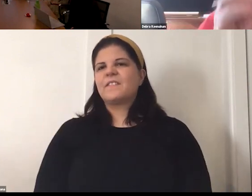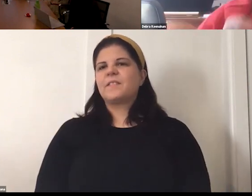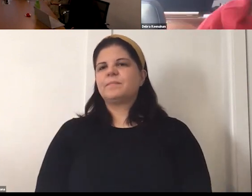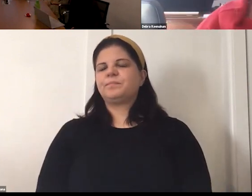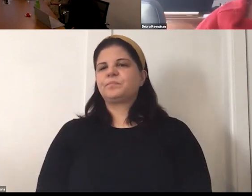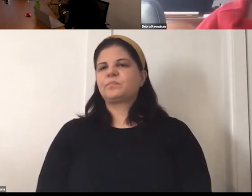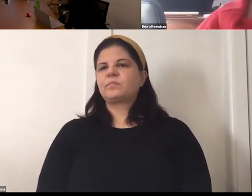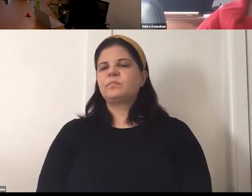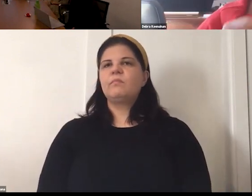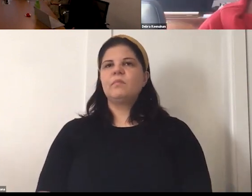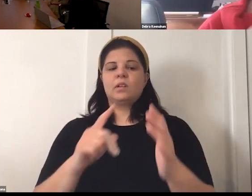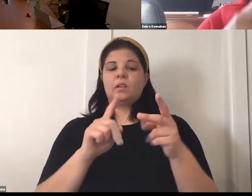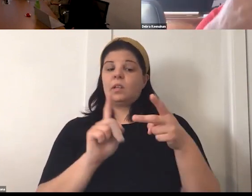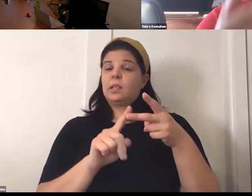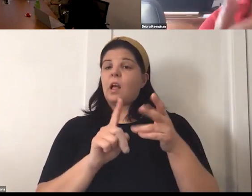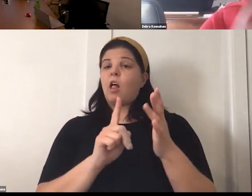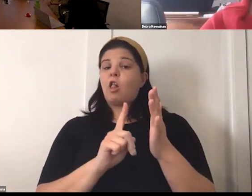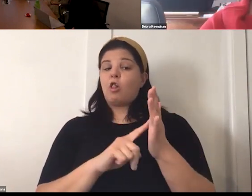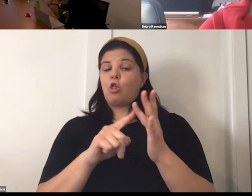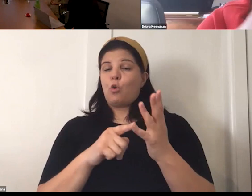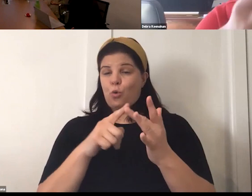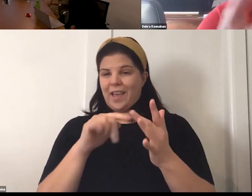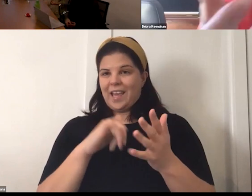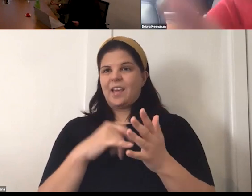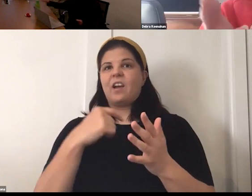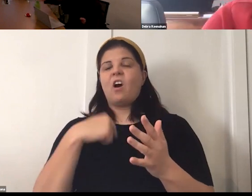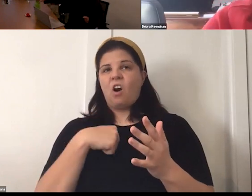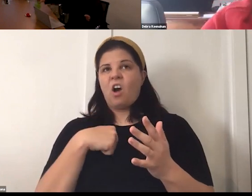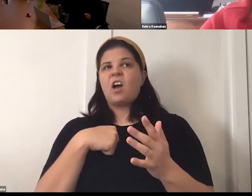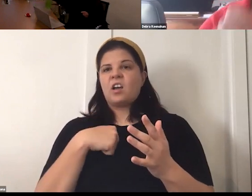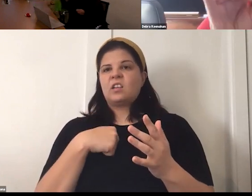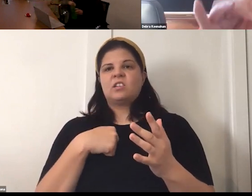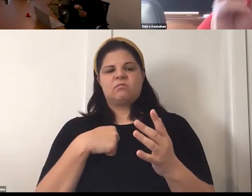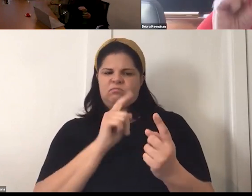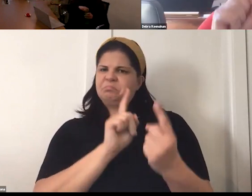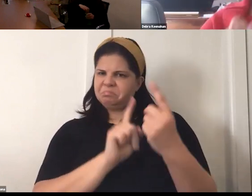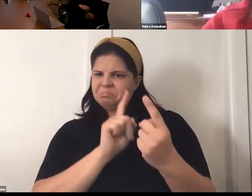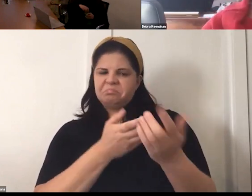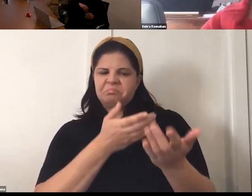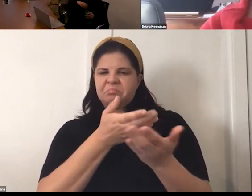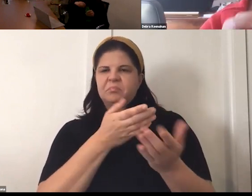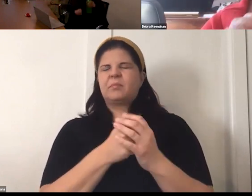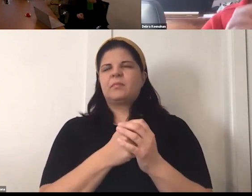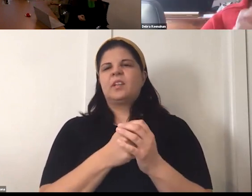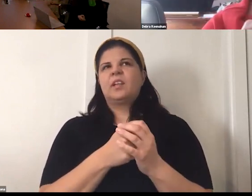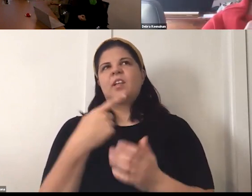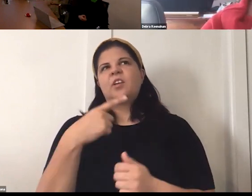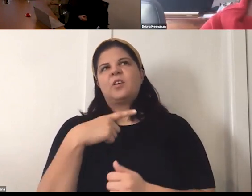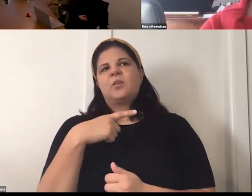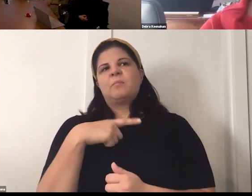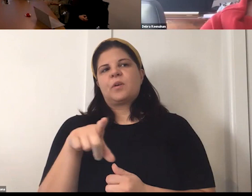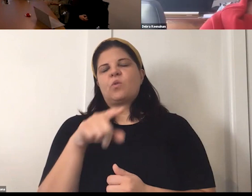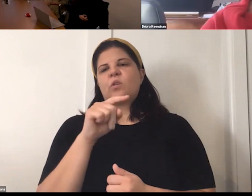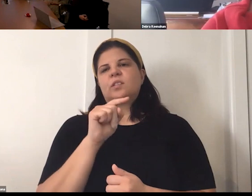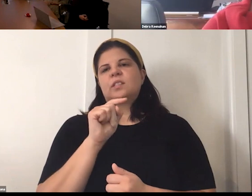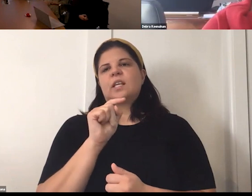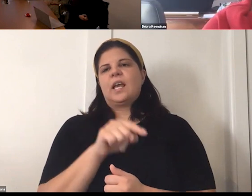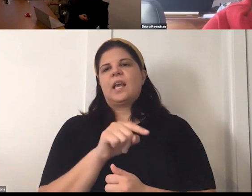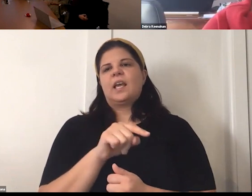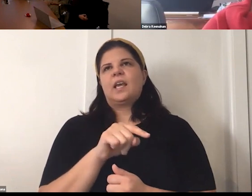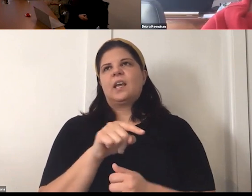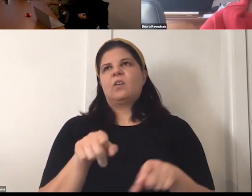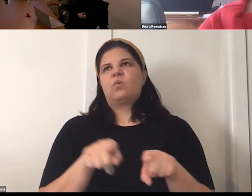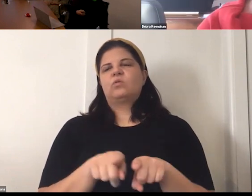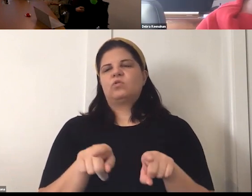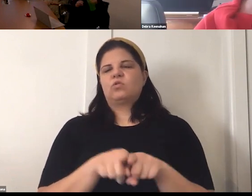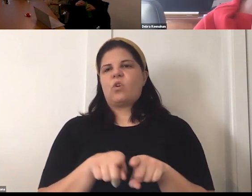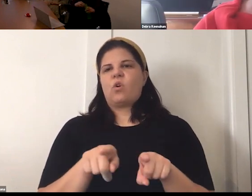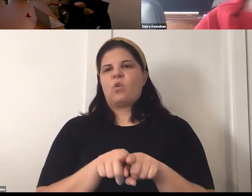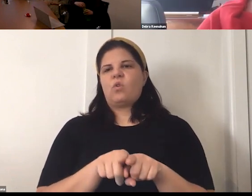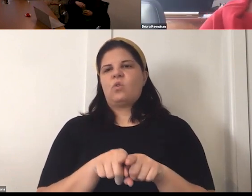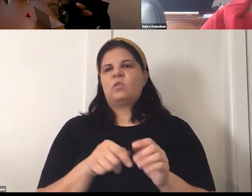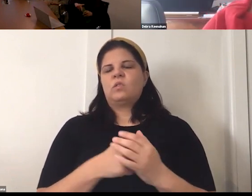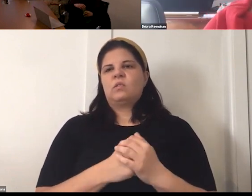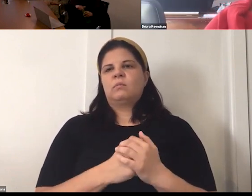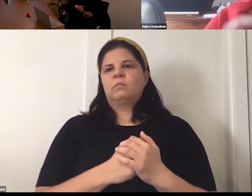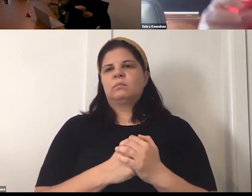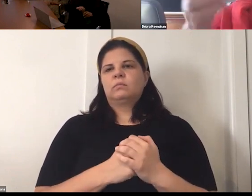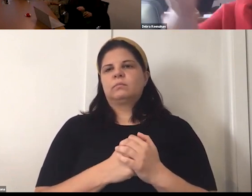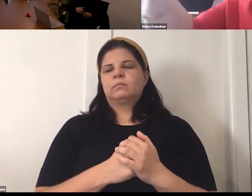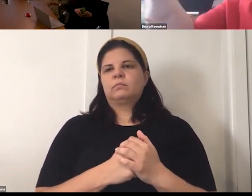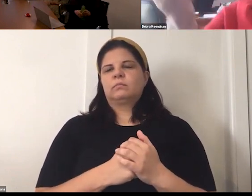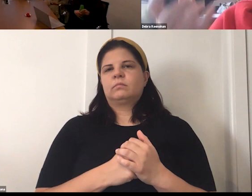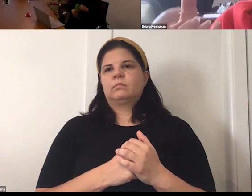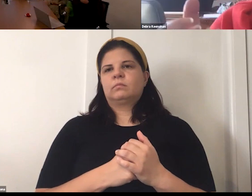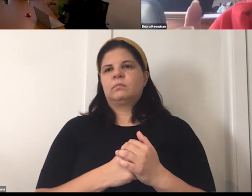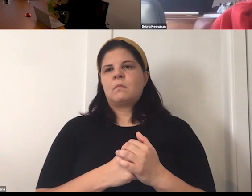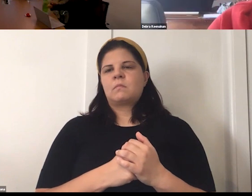Louie I mentored with Louie because he is also a... he was brought in.